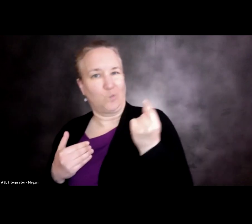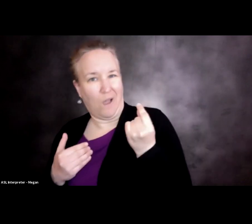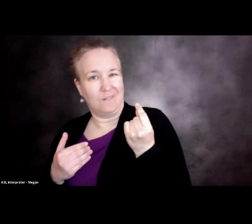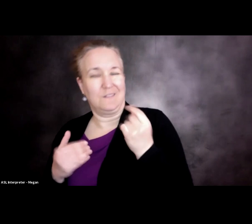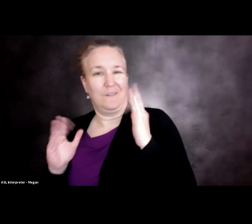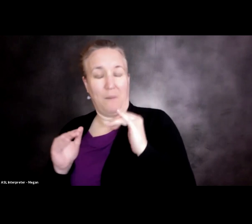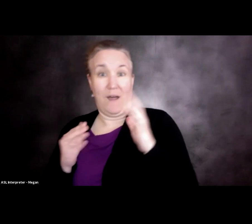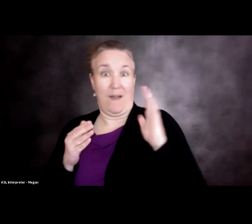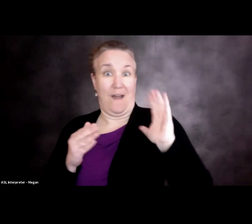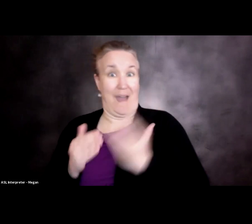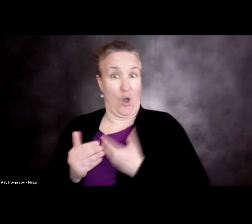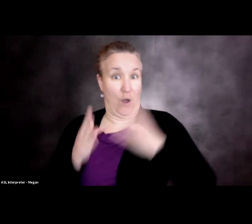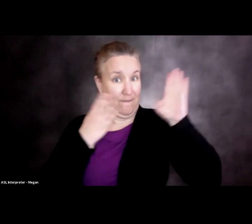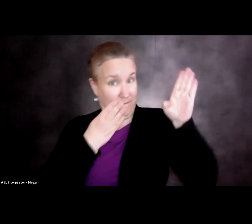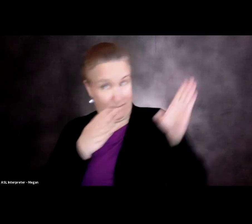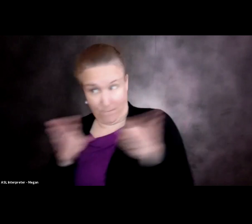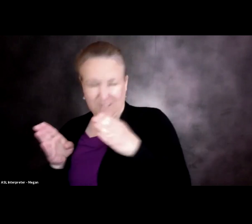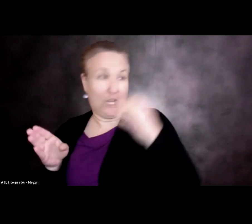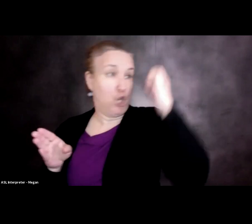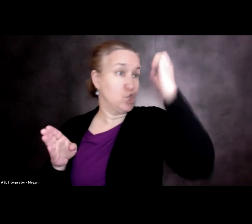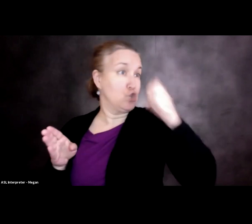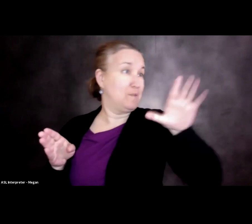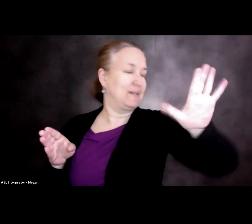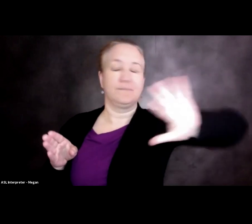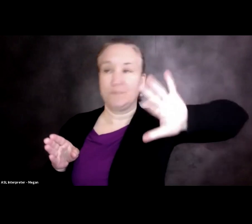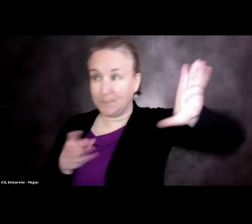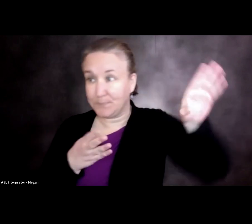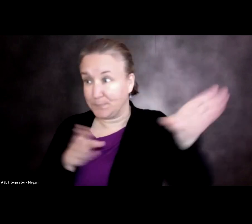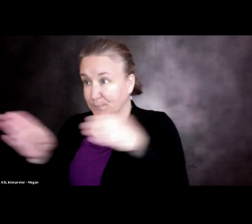our gaze from European youth to equally taking